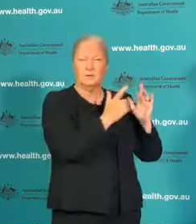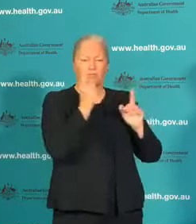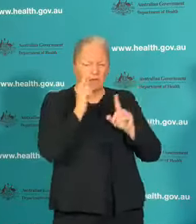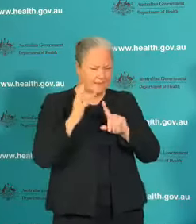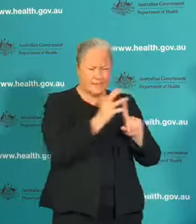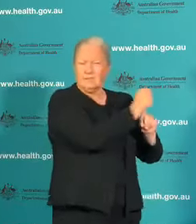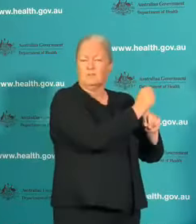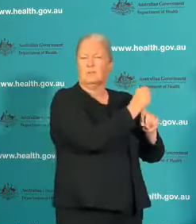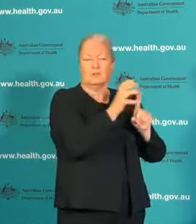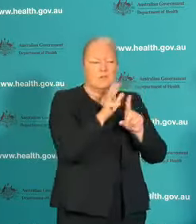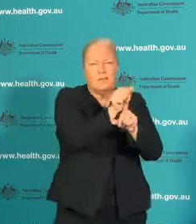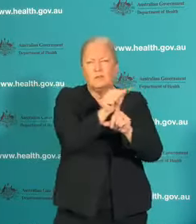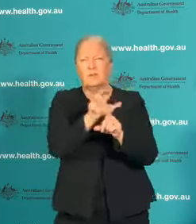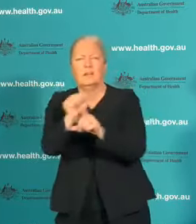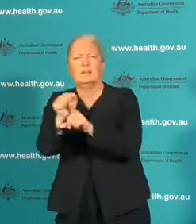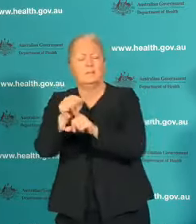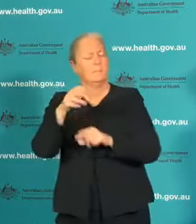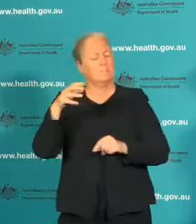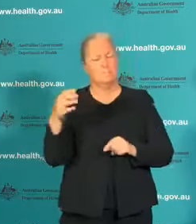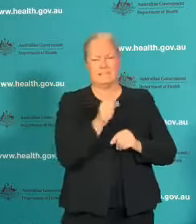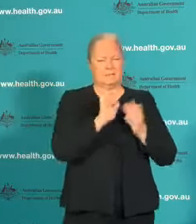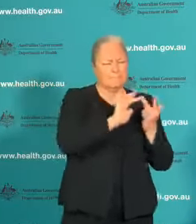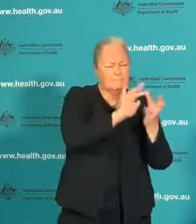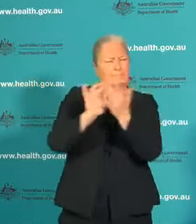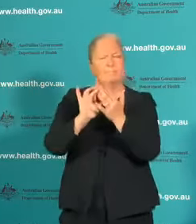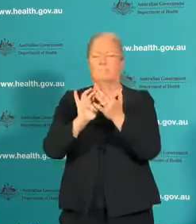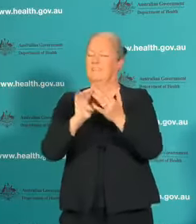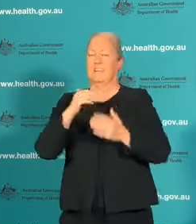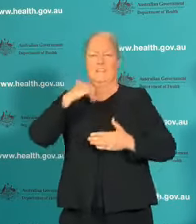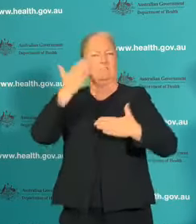is being followed up every day and I acknowledge the work of our colleagues